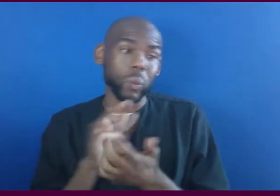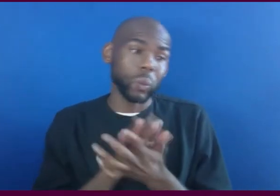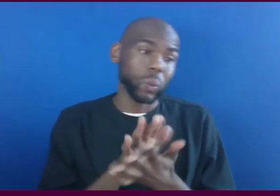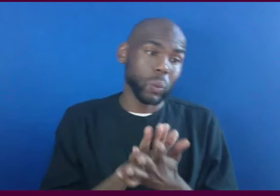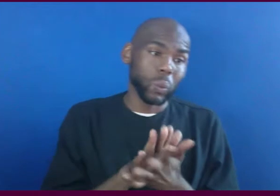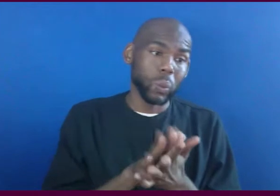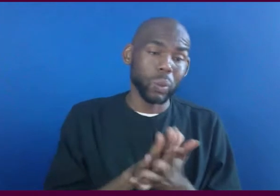school.